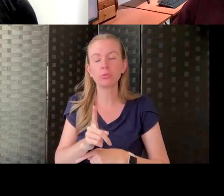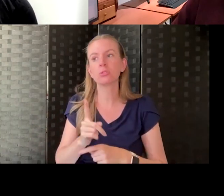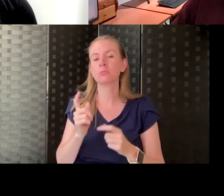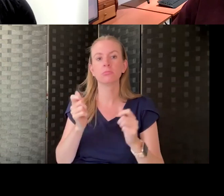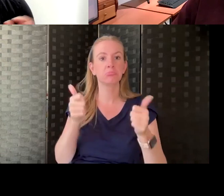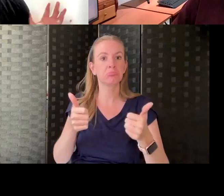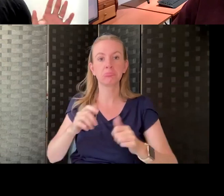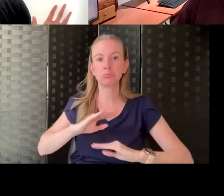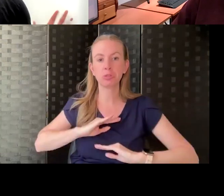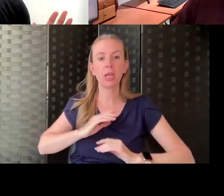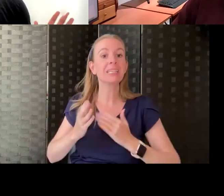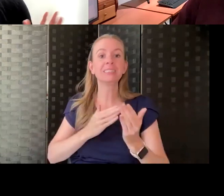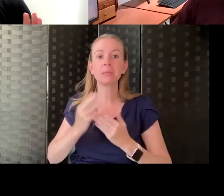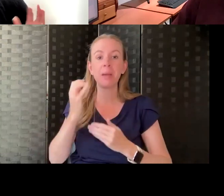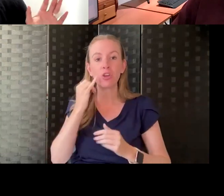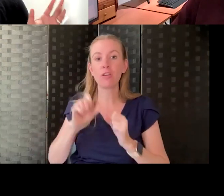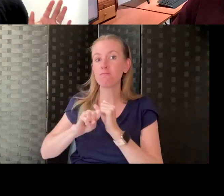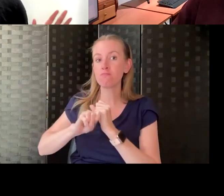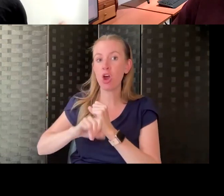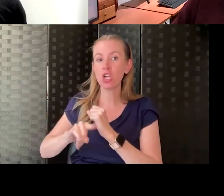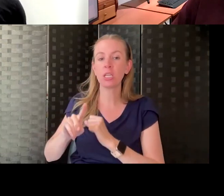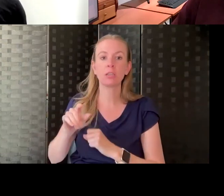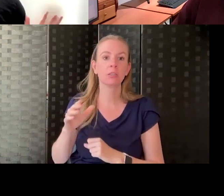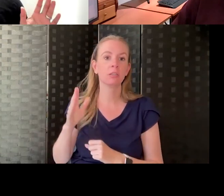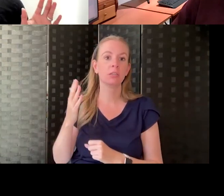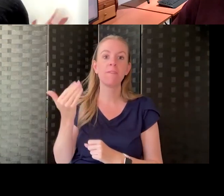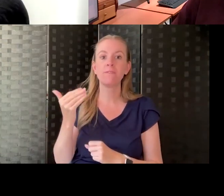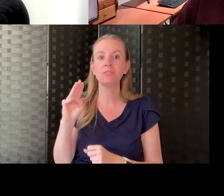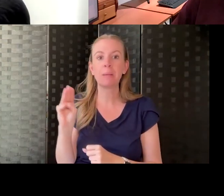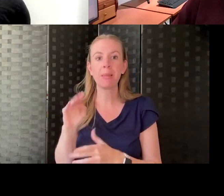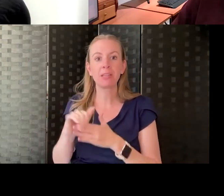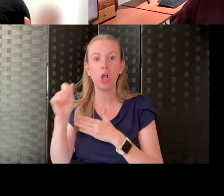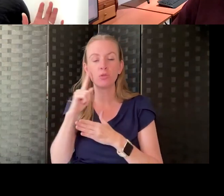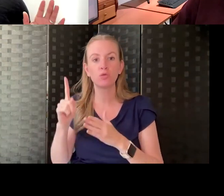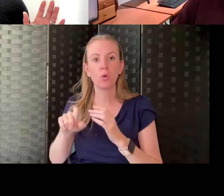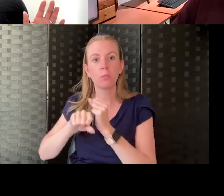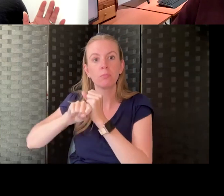It didn't matter if marketing spent $15 million on promotion.